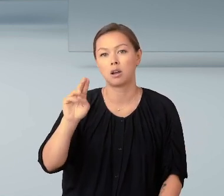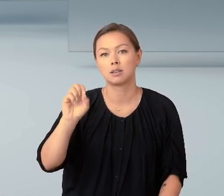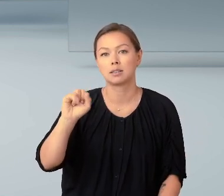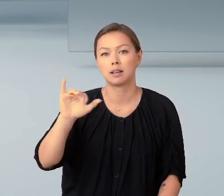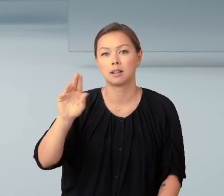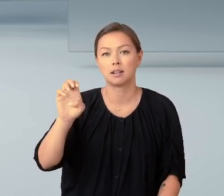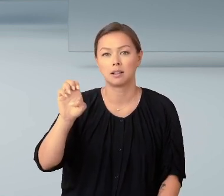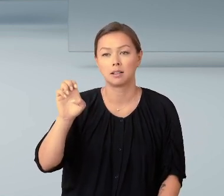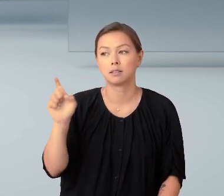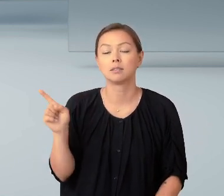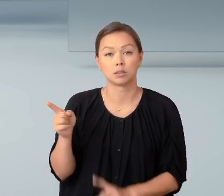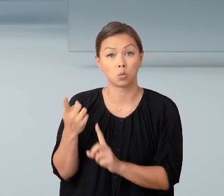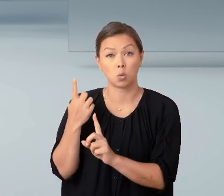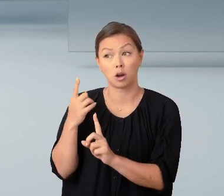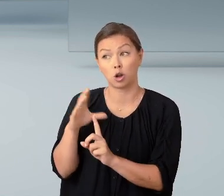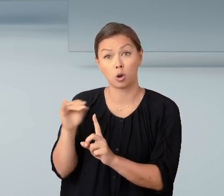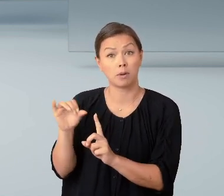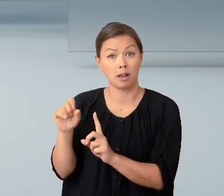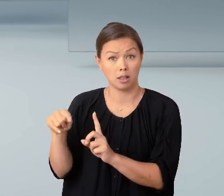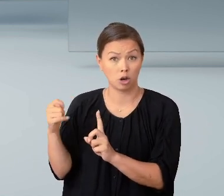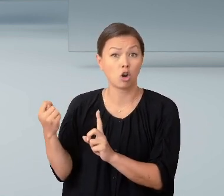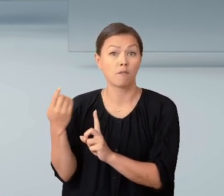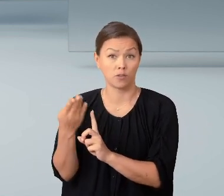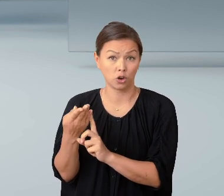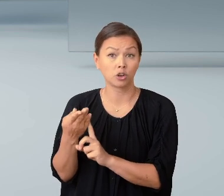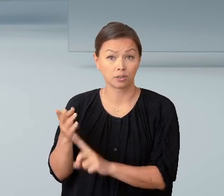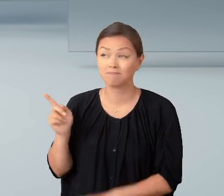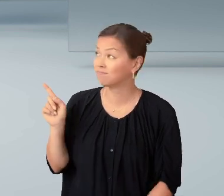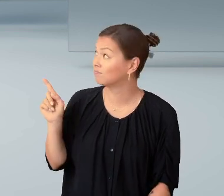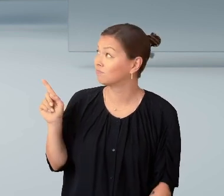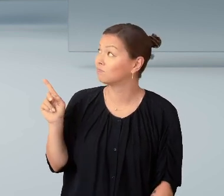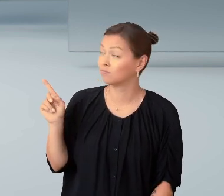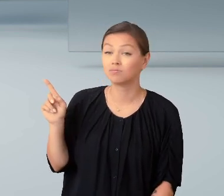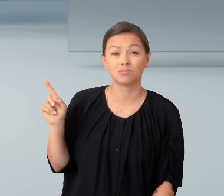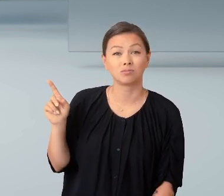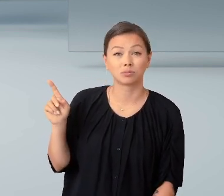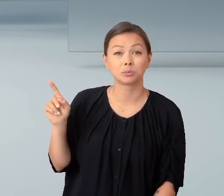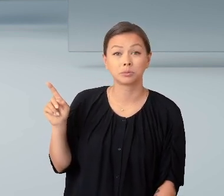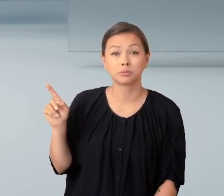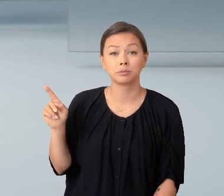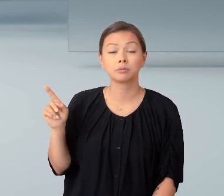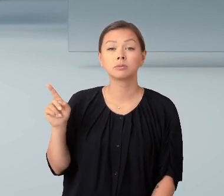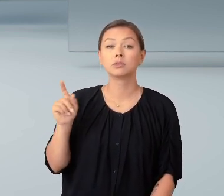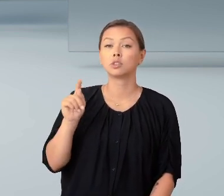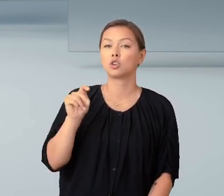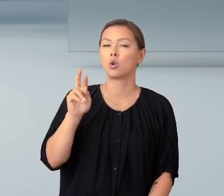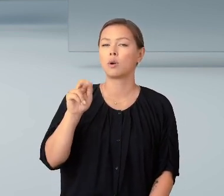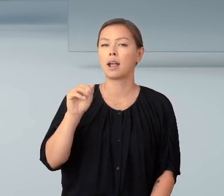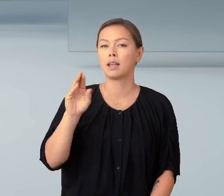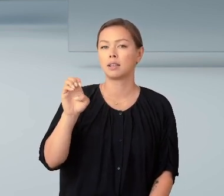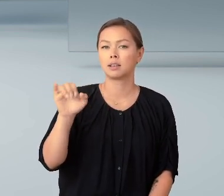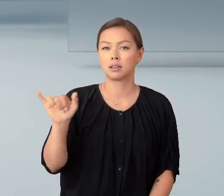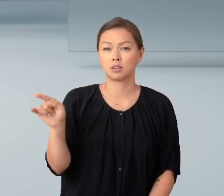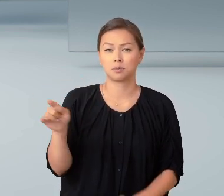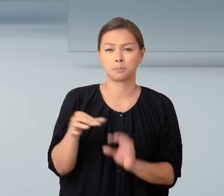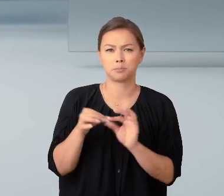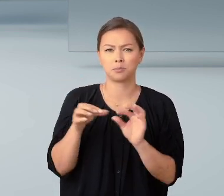Reconcile with Copilot feature. And as Tracey had mentioned earlier